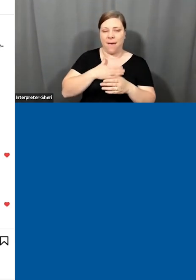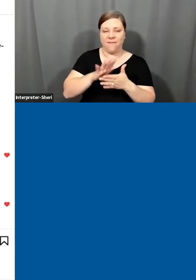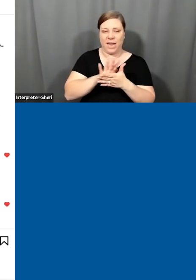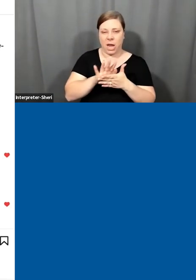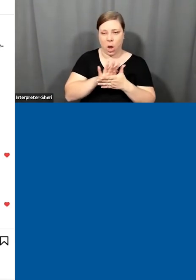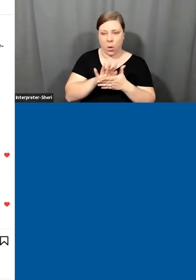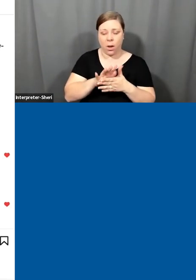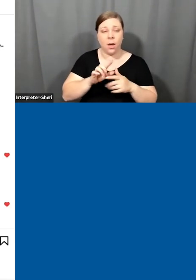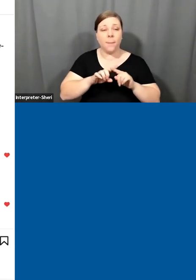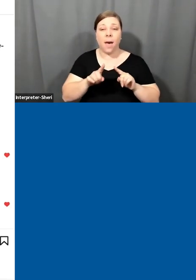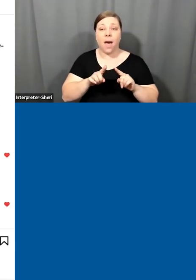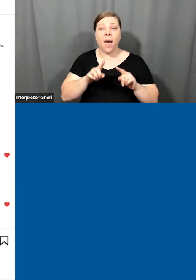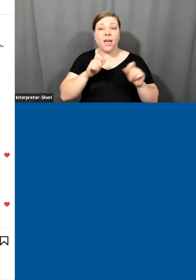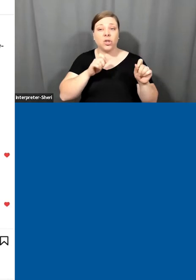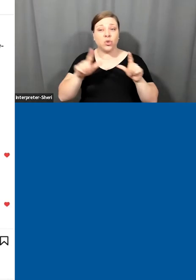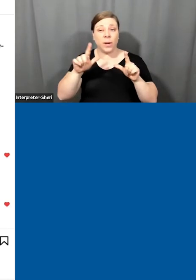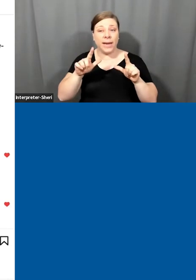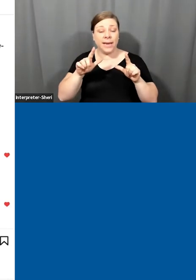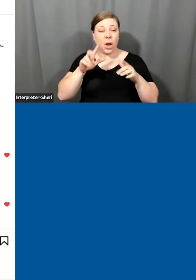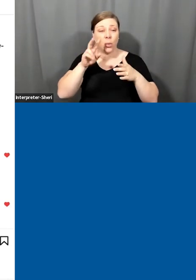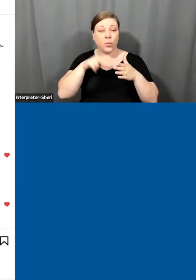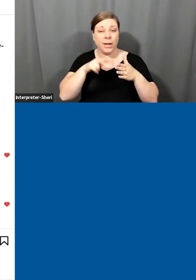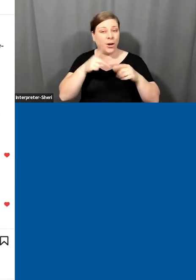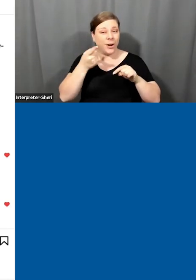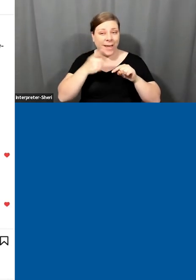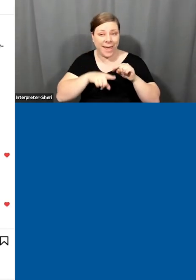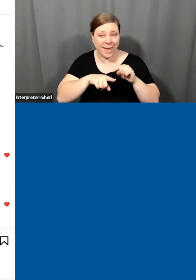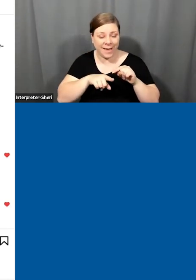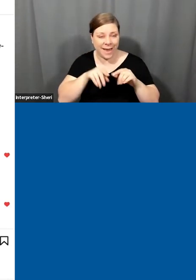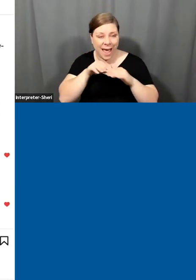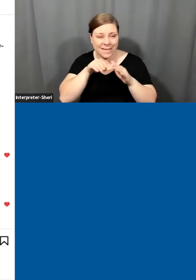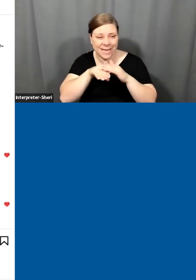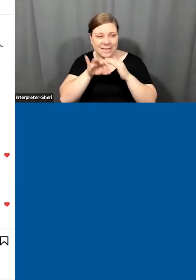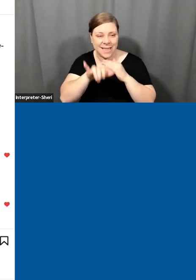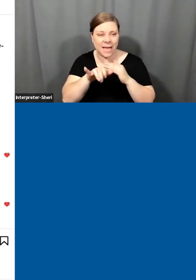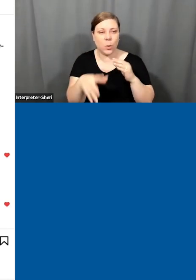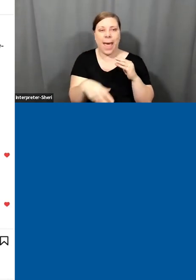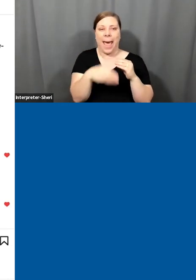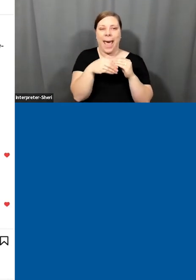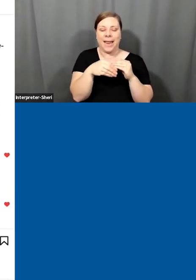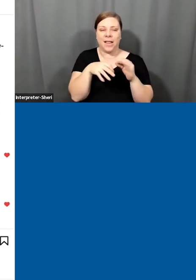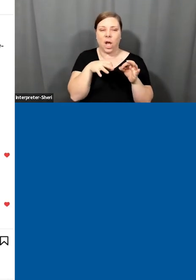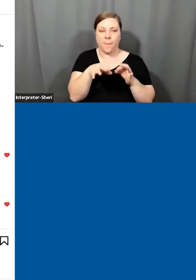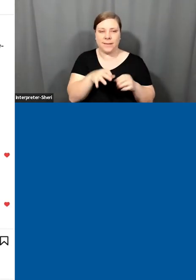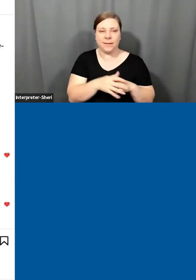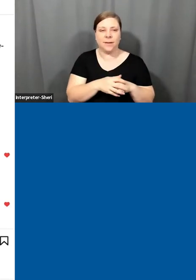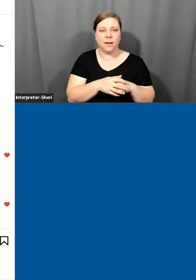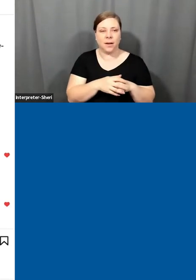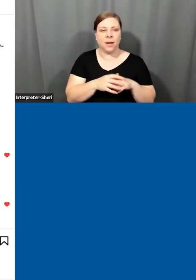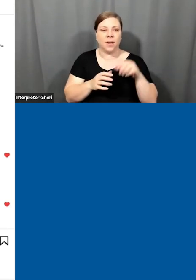I also provide a transcript of the video itself in my caption. For the future, I could actually say funny real of Jessica,